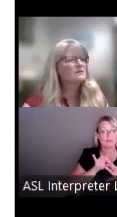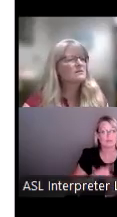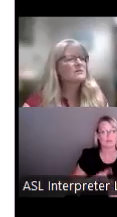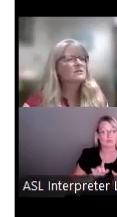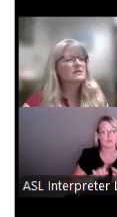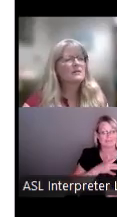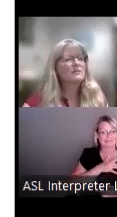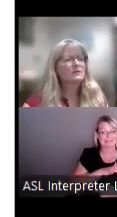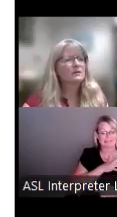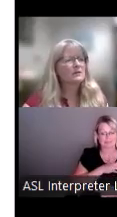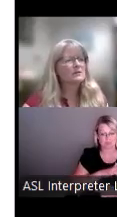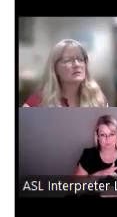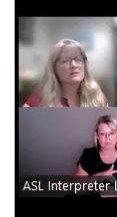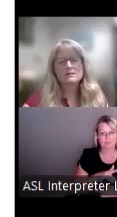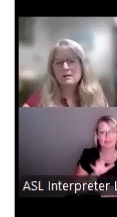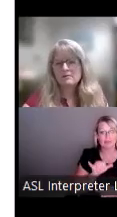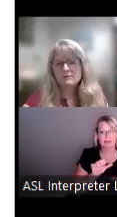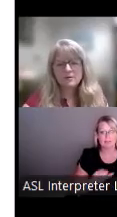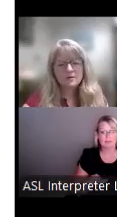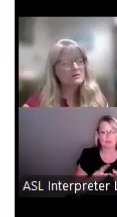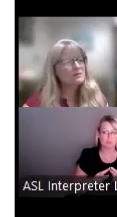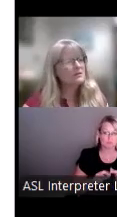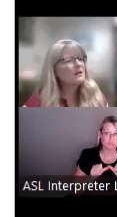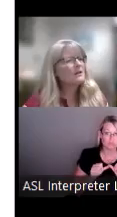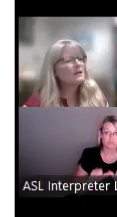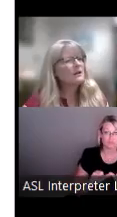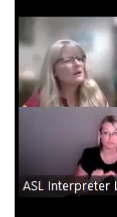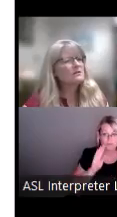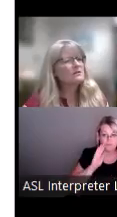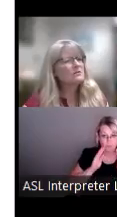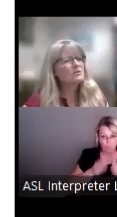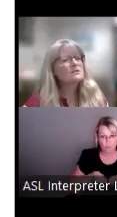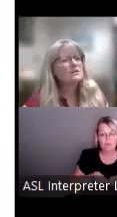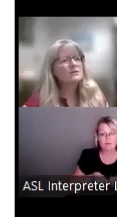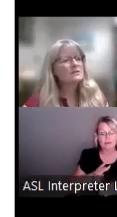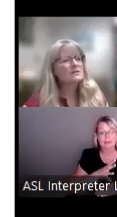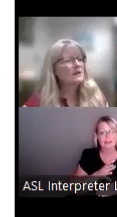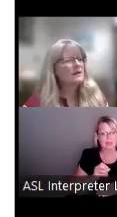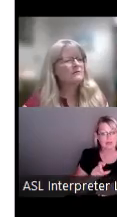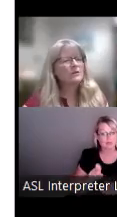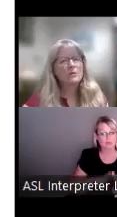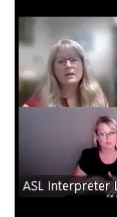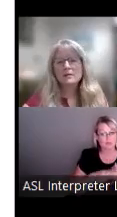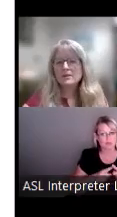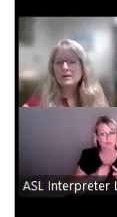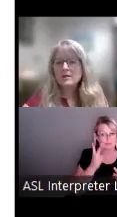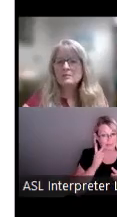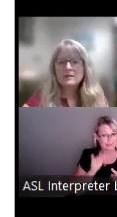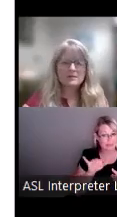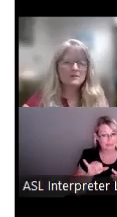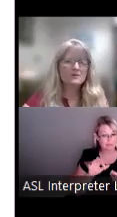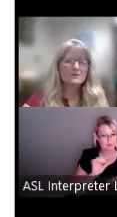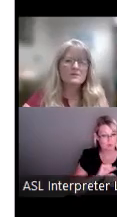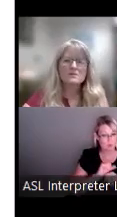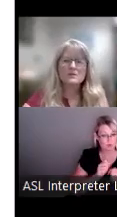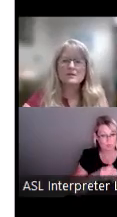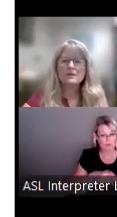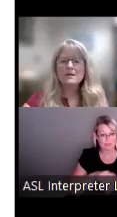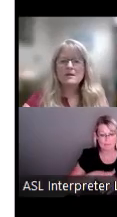system, is that ability to sustain focus, and so you should start to see that if you're working with them on puzzles or